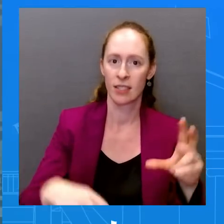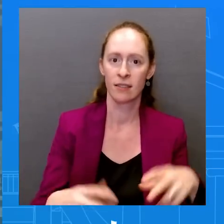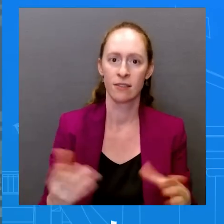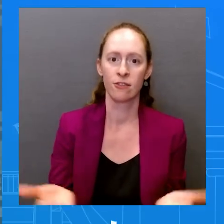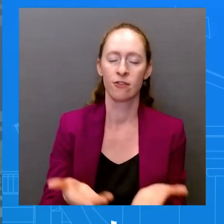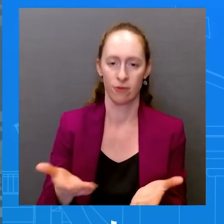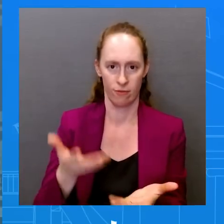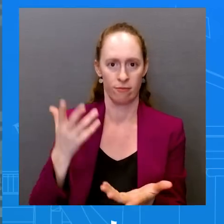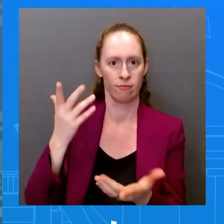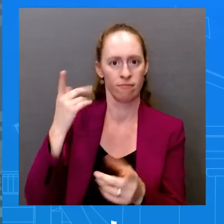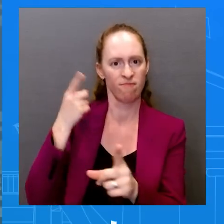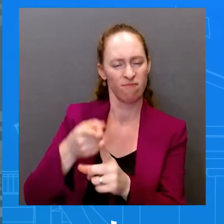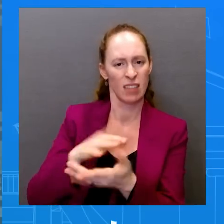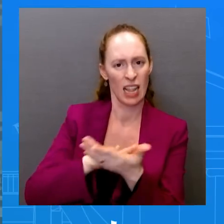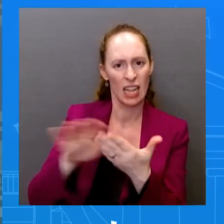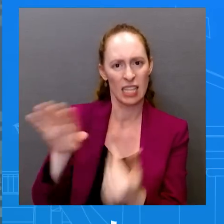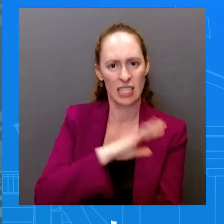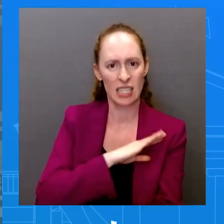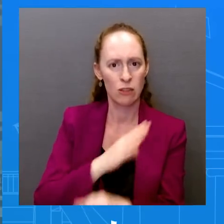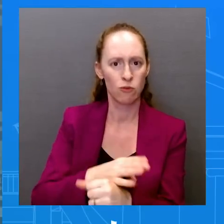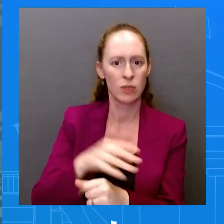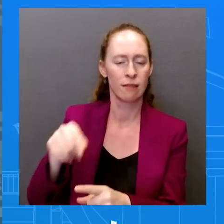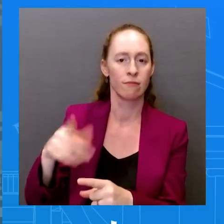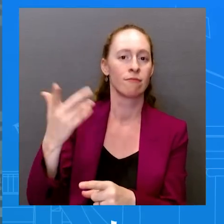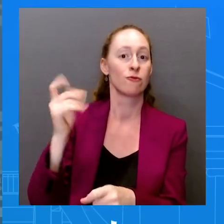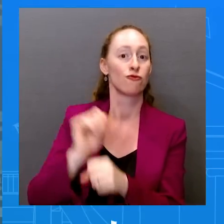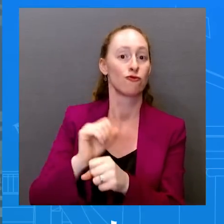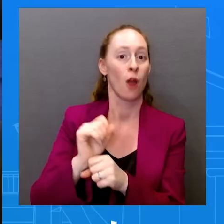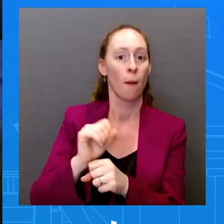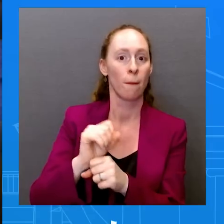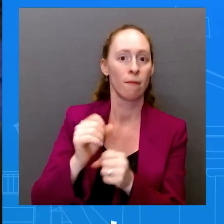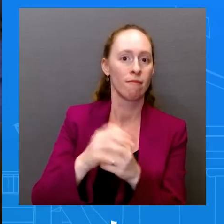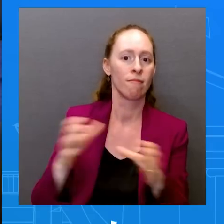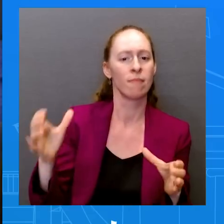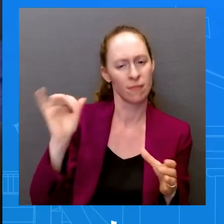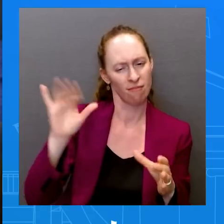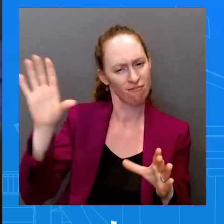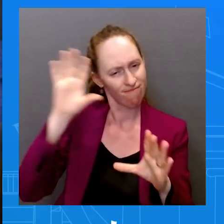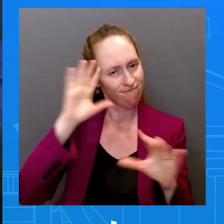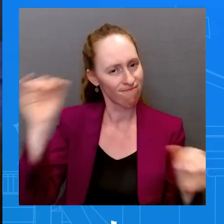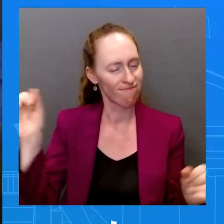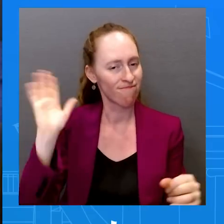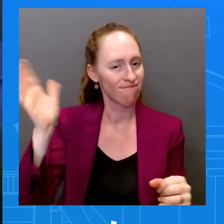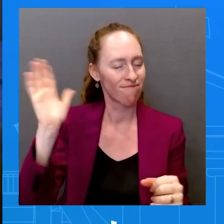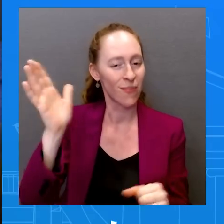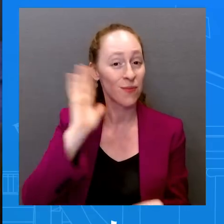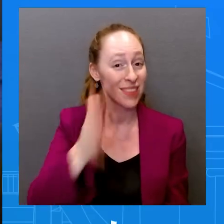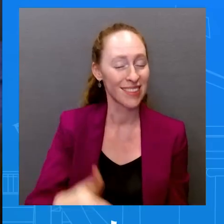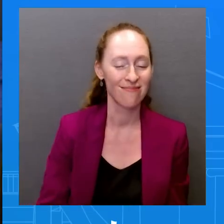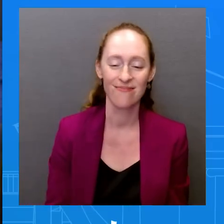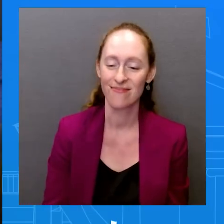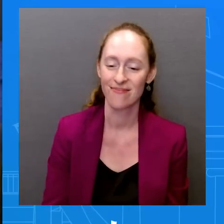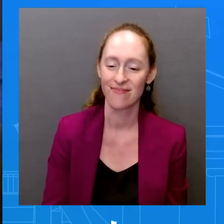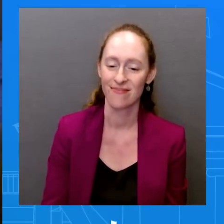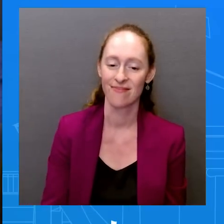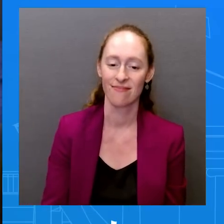And that's what he's going to look -- that's what Detroit is going to look like. The Press: And are you concerned about the possibility that the $7,500 tax credits